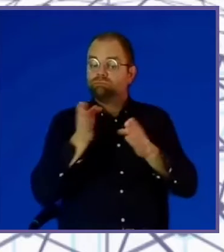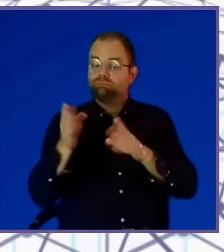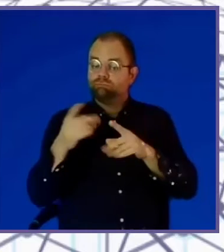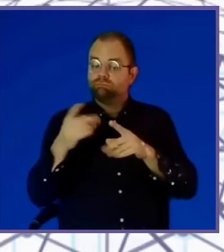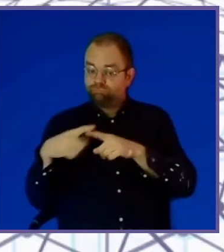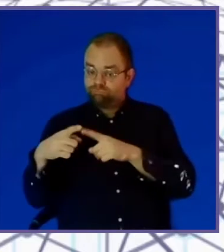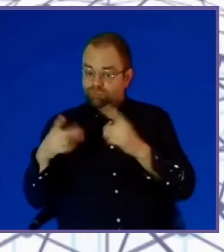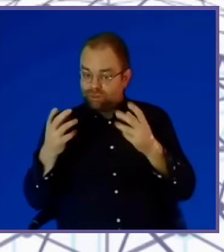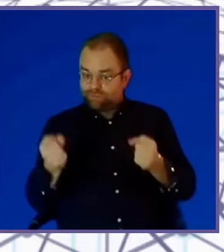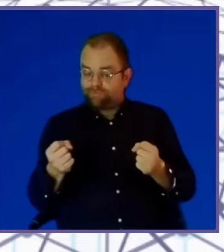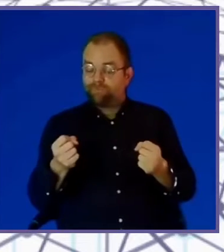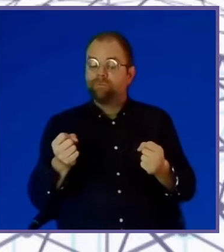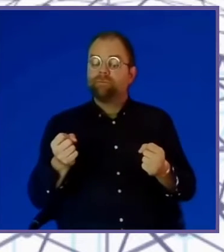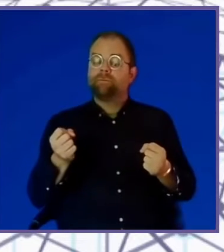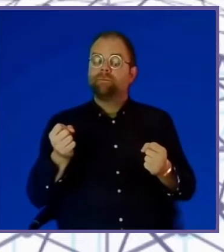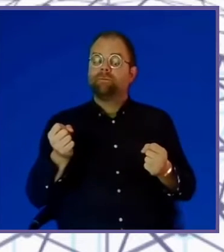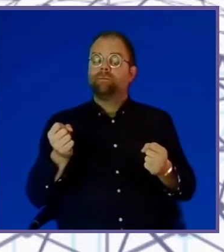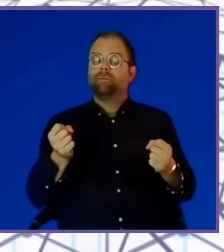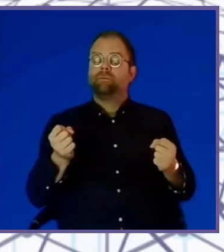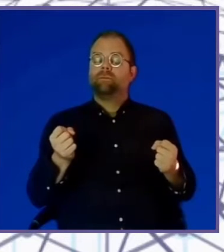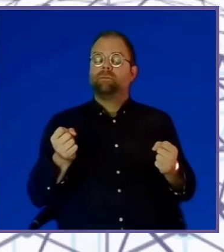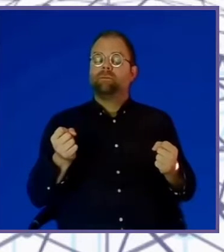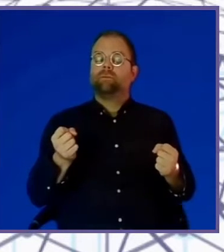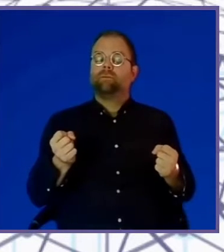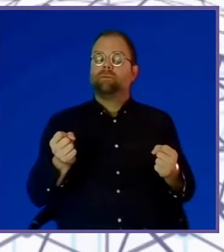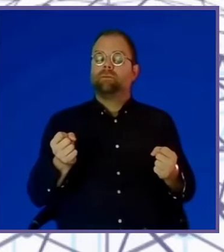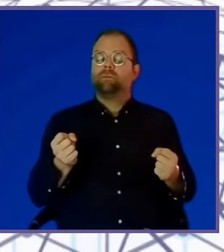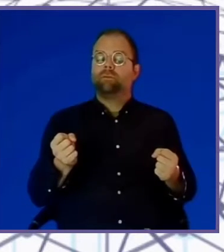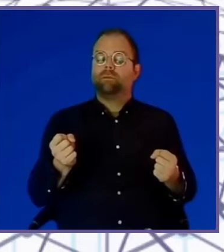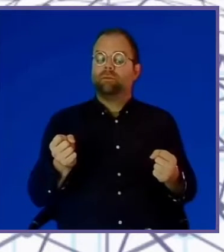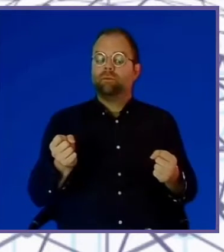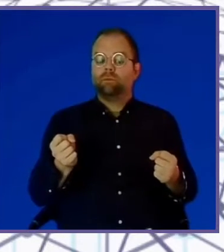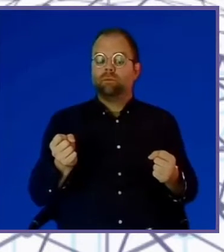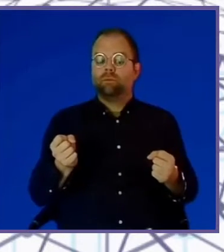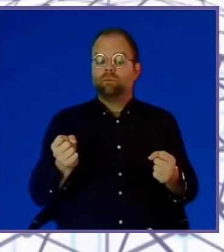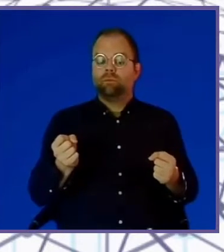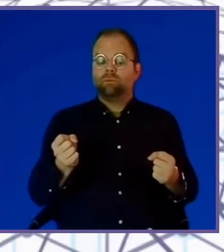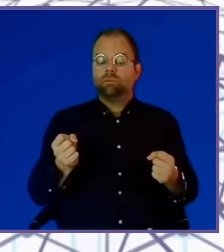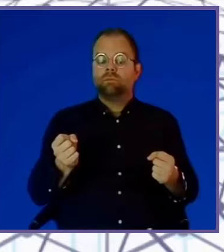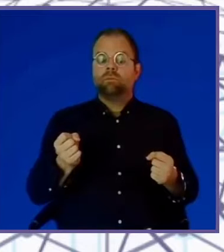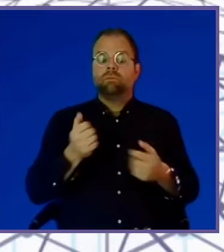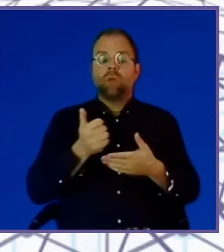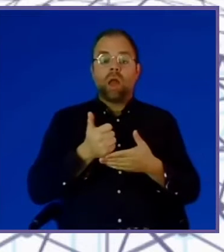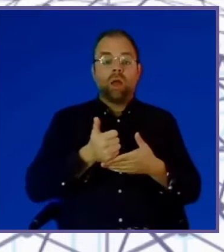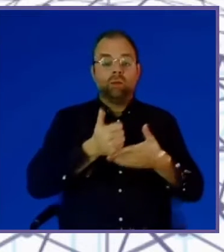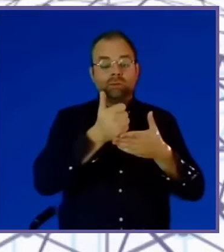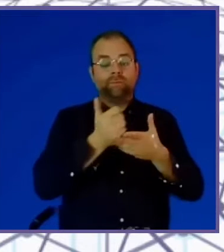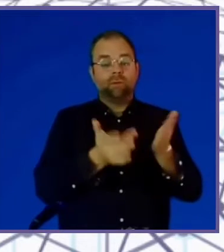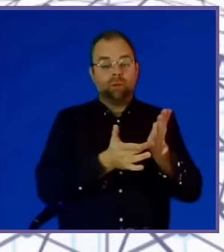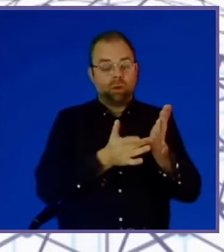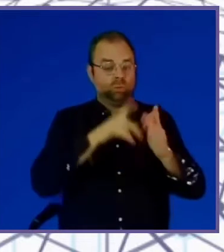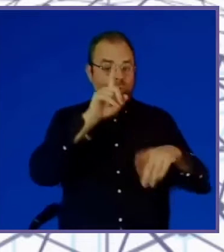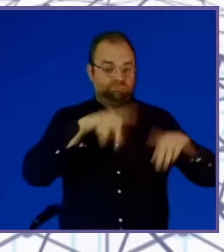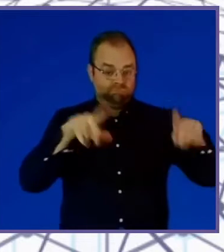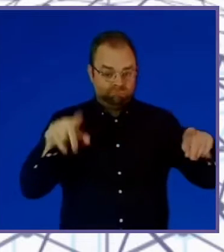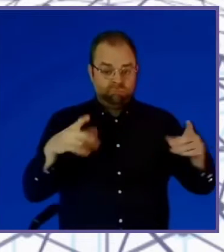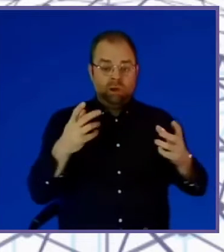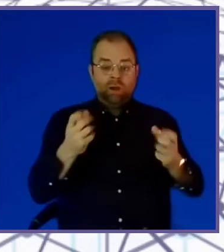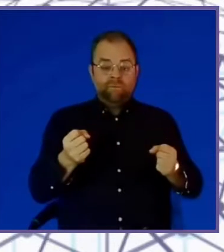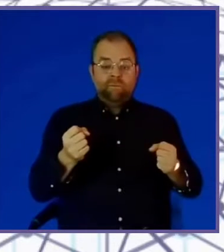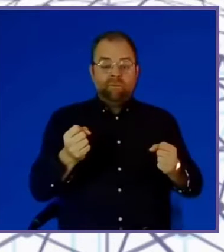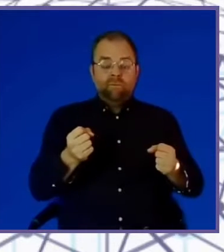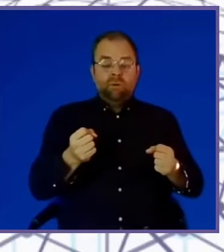the most common cause of deaf blindness acquired later in life is